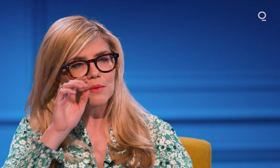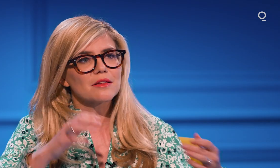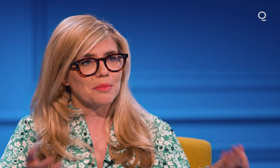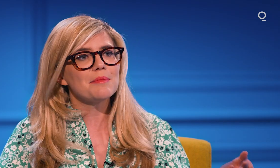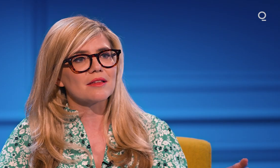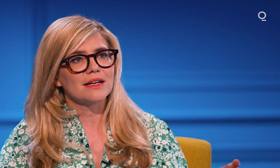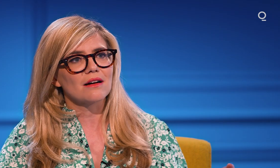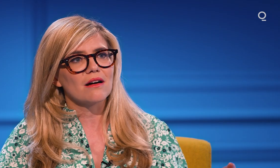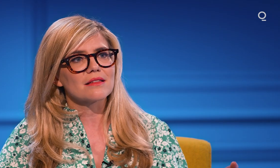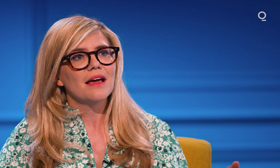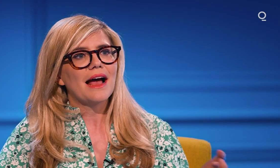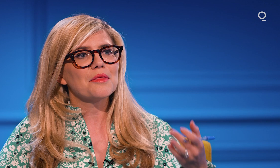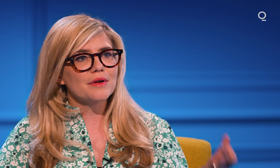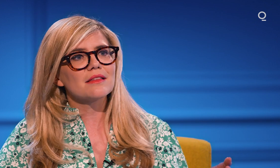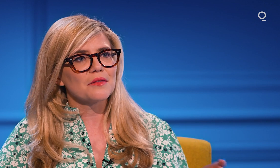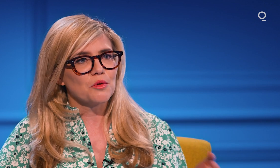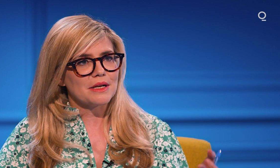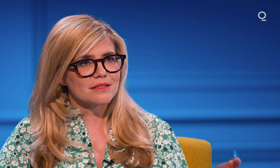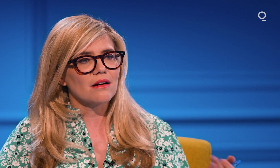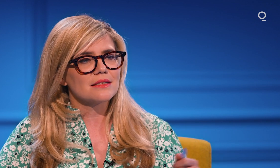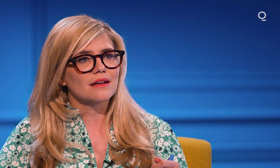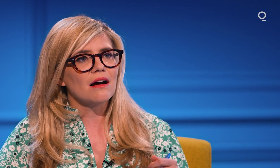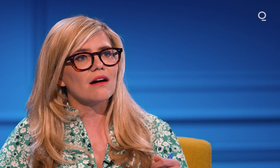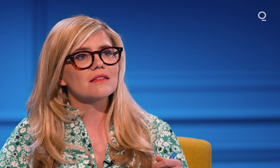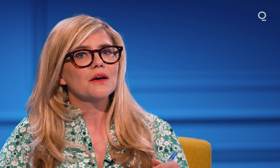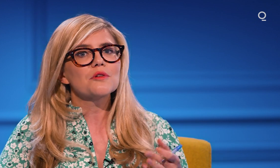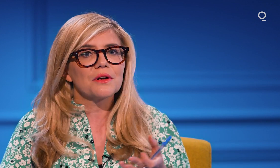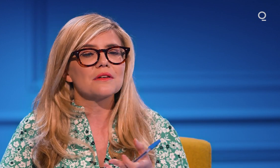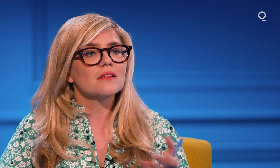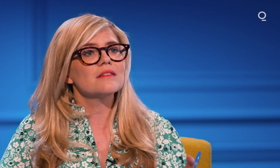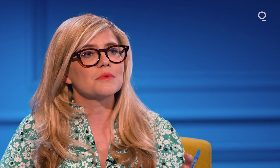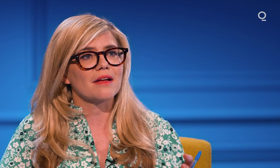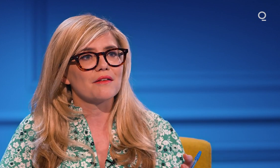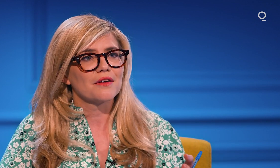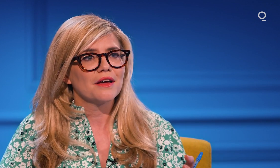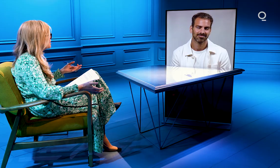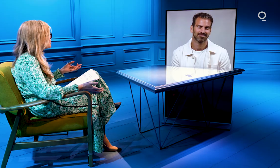and we went to a baby sign class. And the reason the woman had started the class was because her sister was deaf.